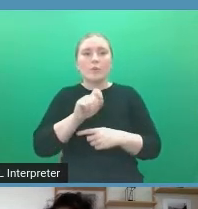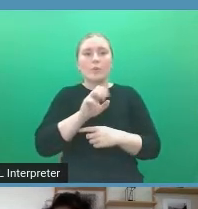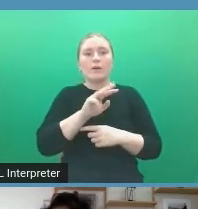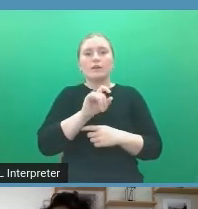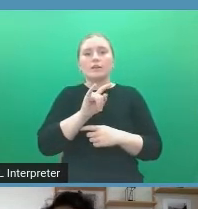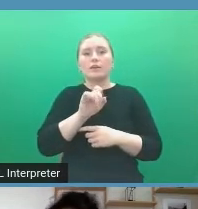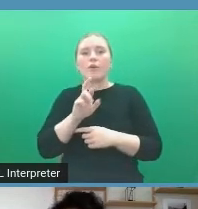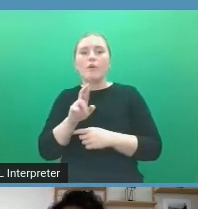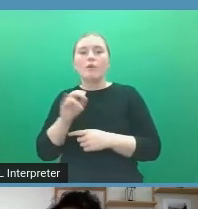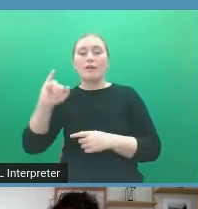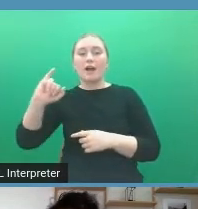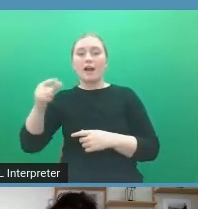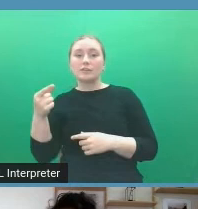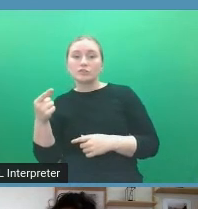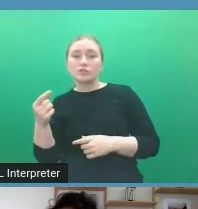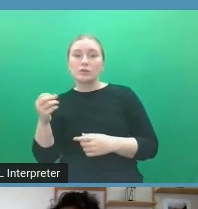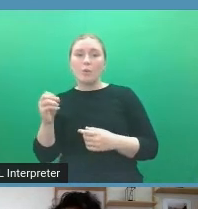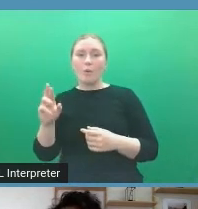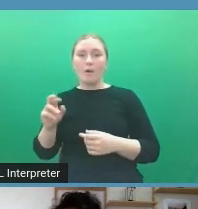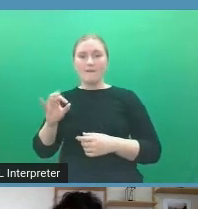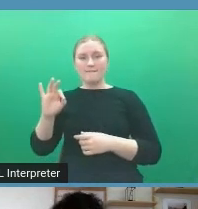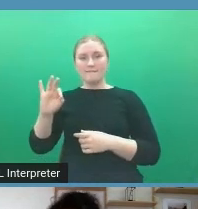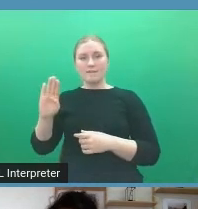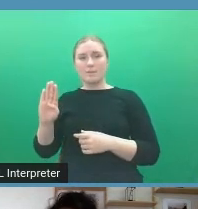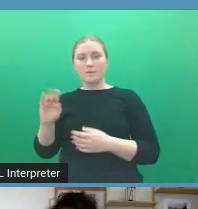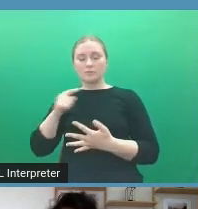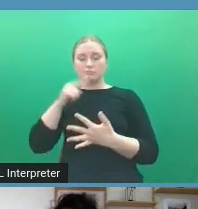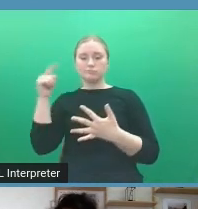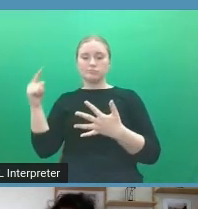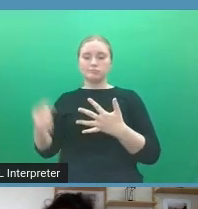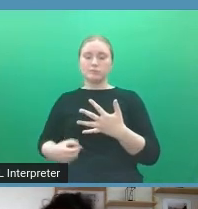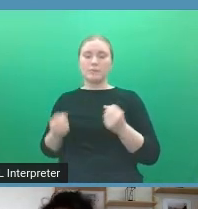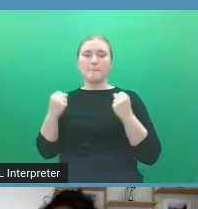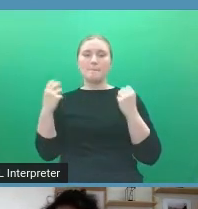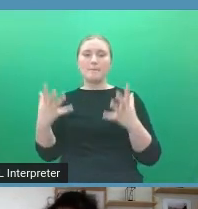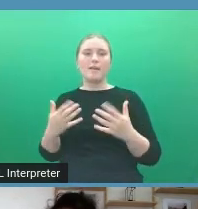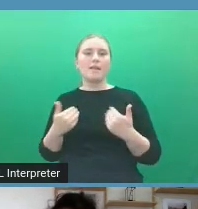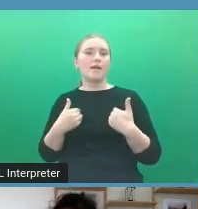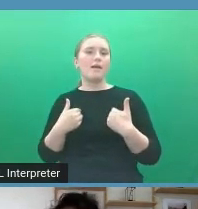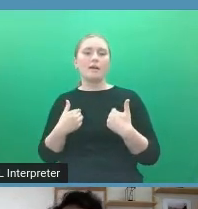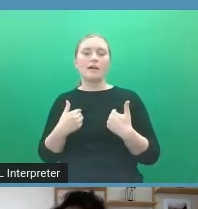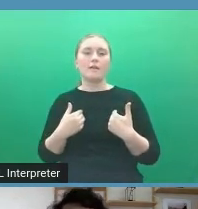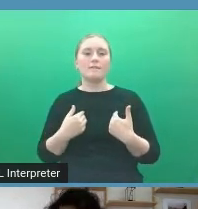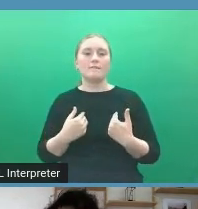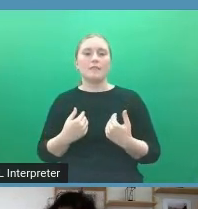media like instagram and facebook and linkedin all of that stuff as well as things like blog posts or